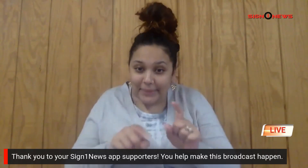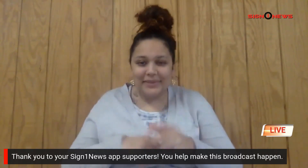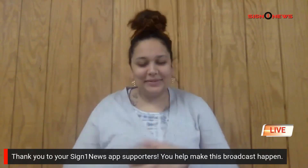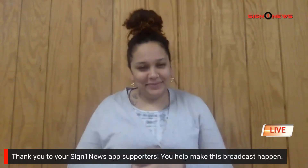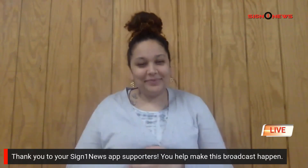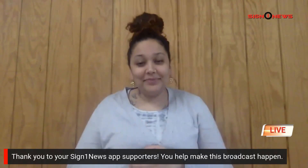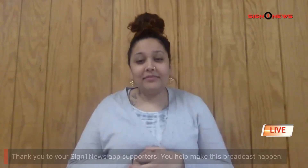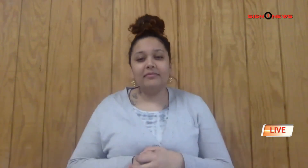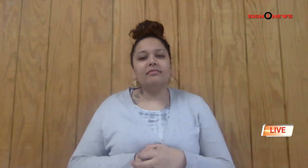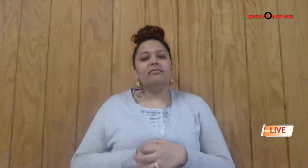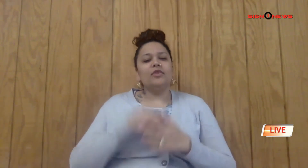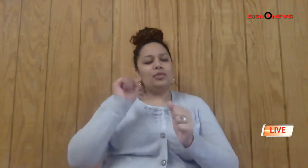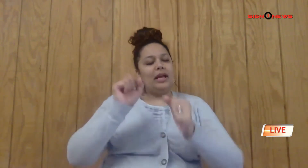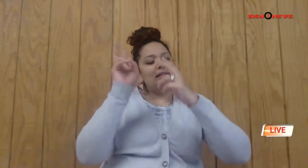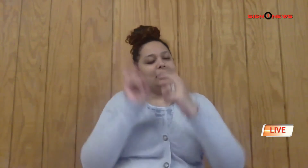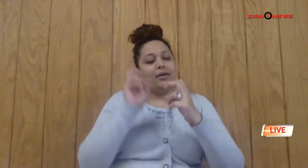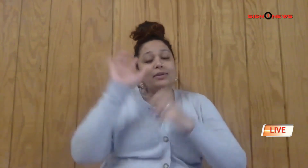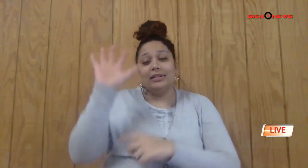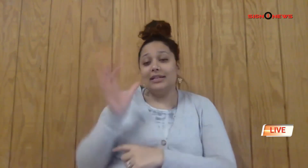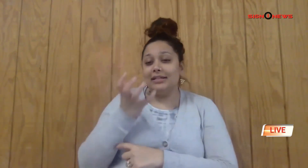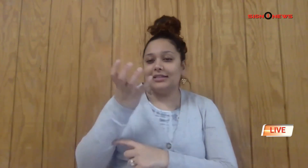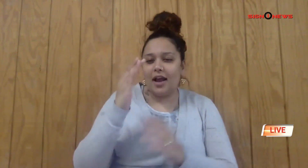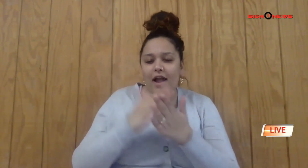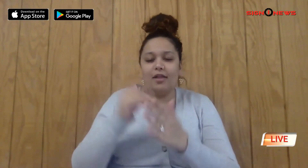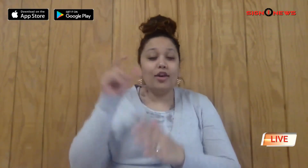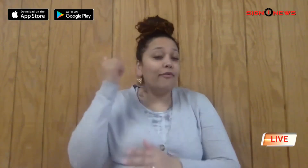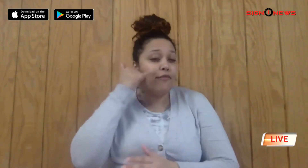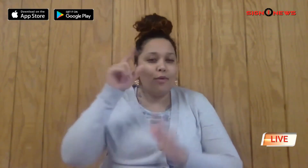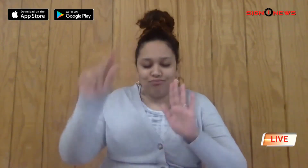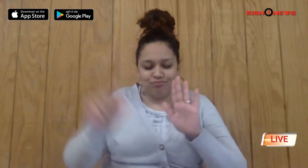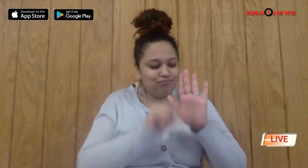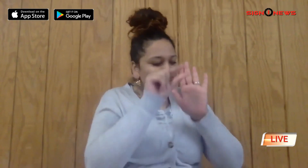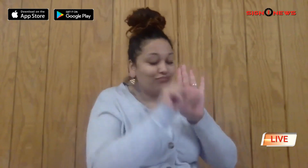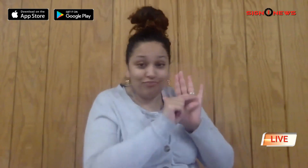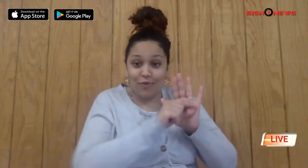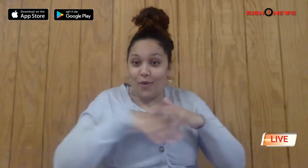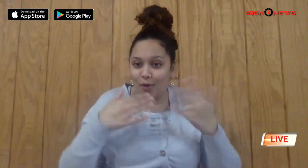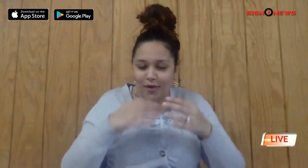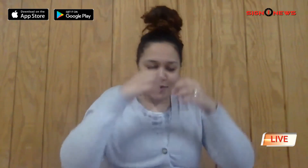make this broadcast happened you can download the Sign1News app by heading to the app store